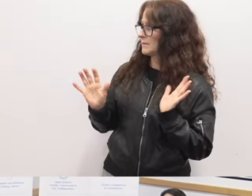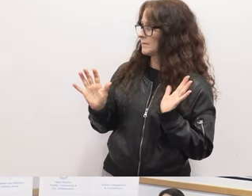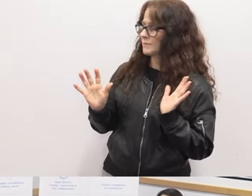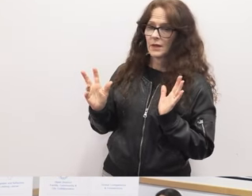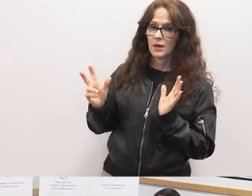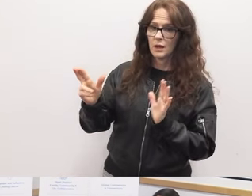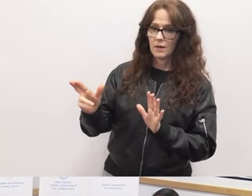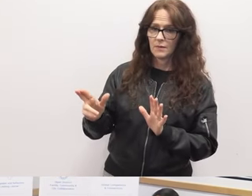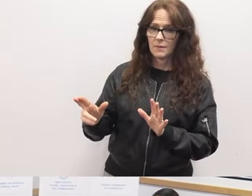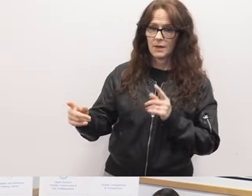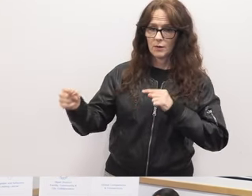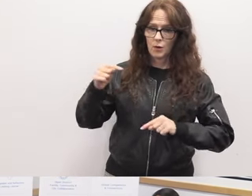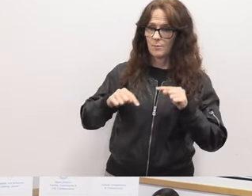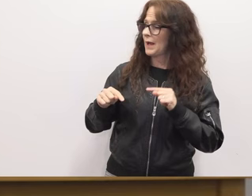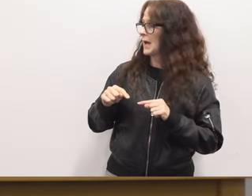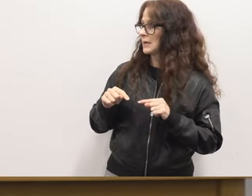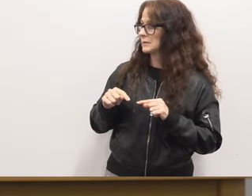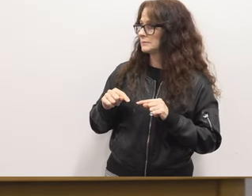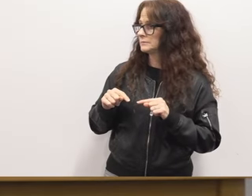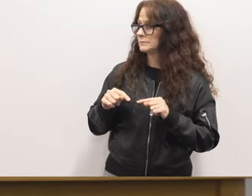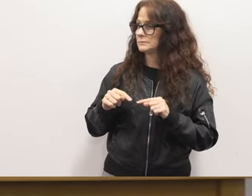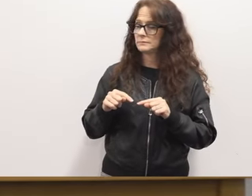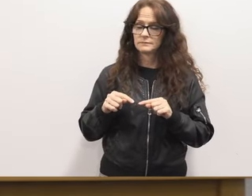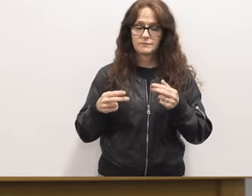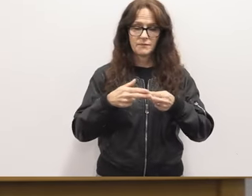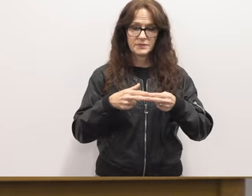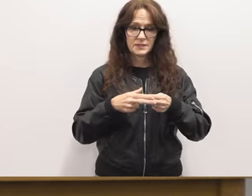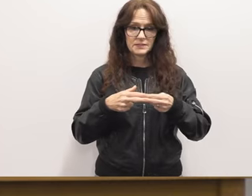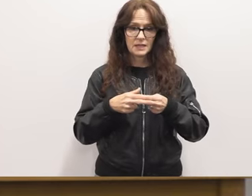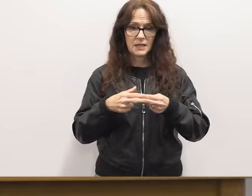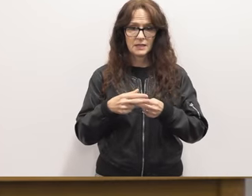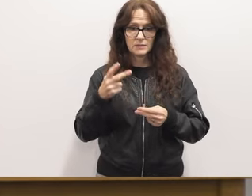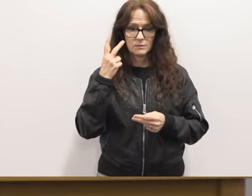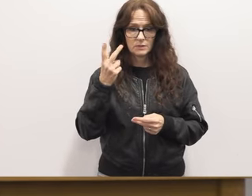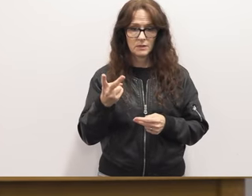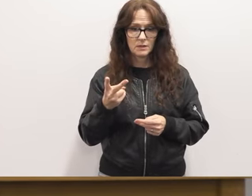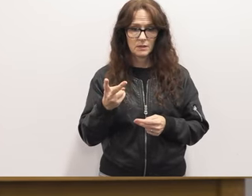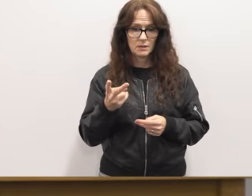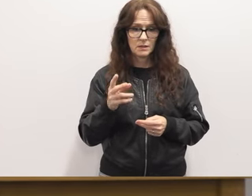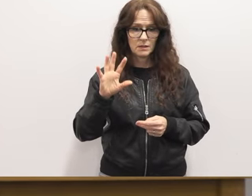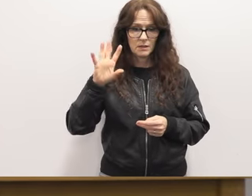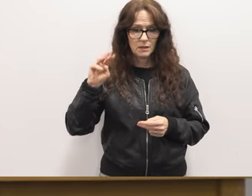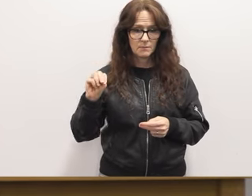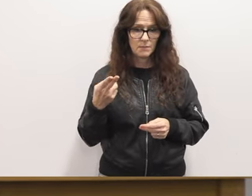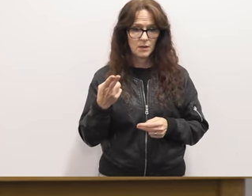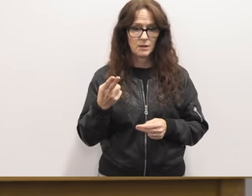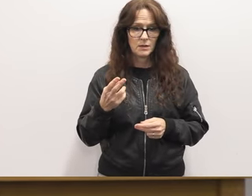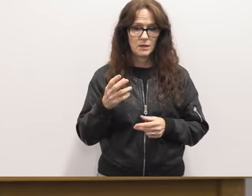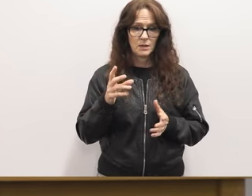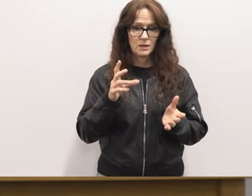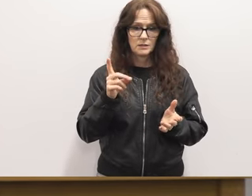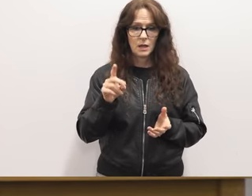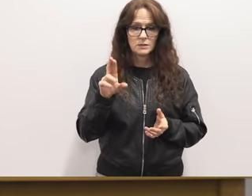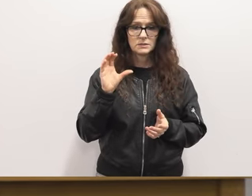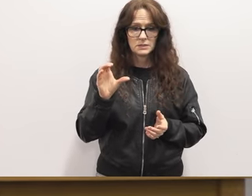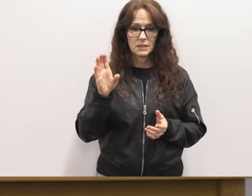[Jill Baker] No, it's good. But I wanted to go back to slides that we saw, man, this might have been March. This was with Dr. C. Brown where he was showing us